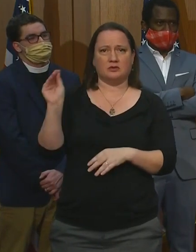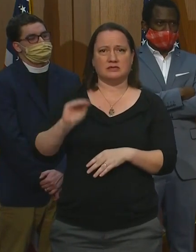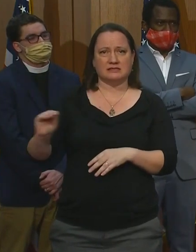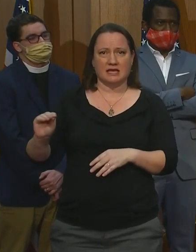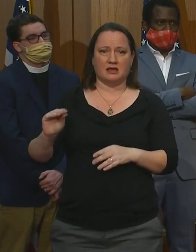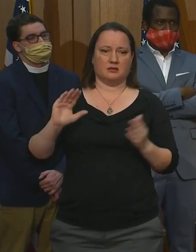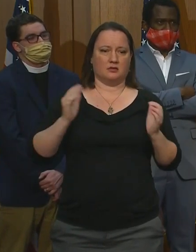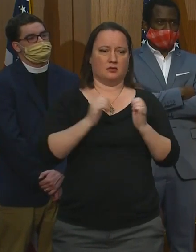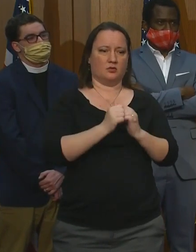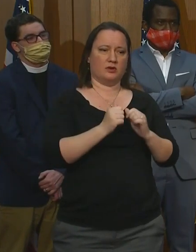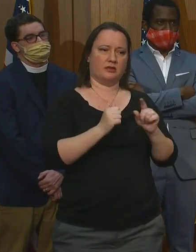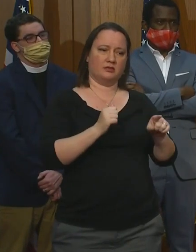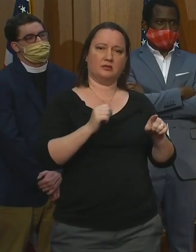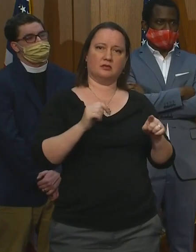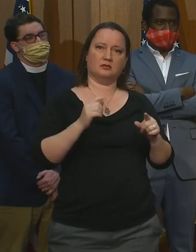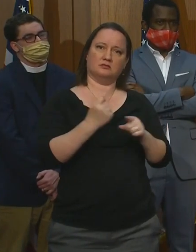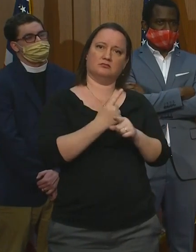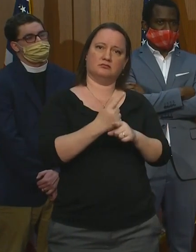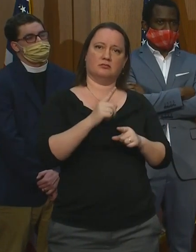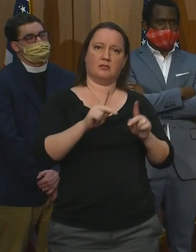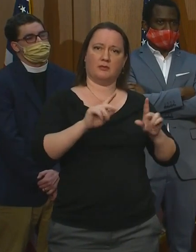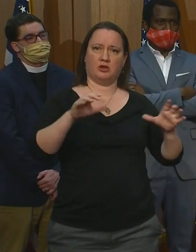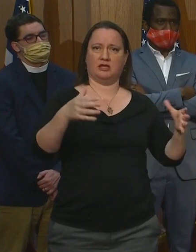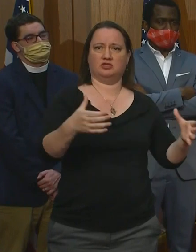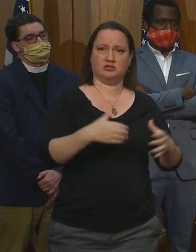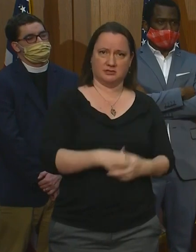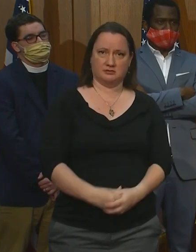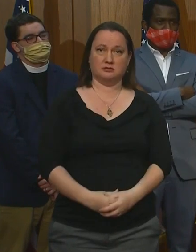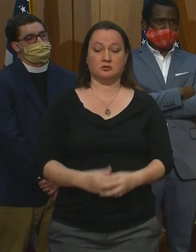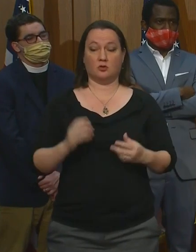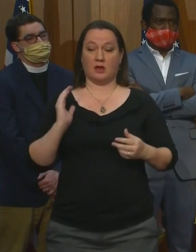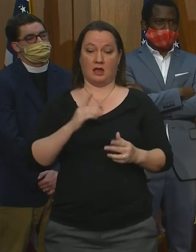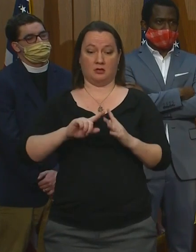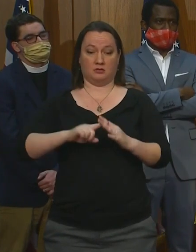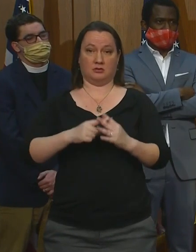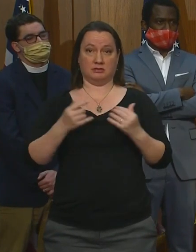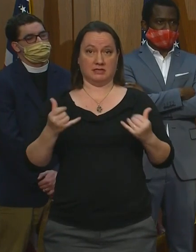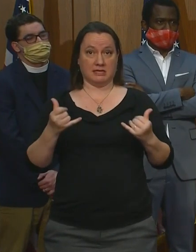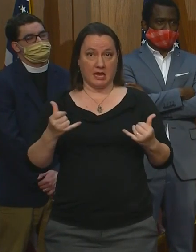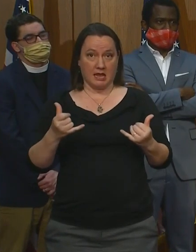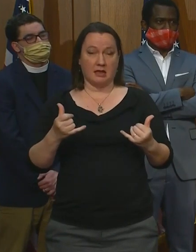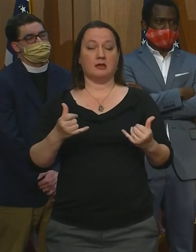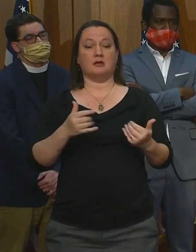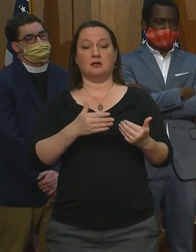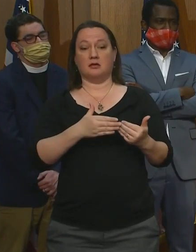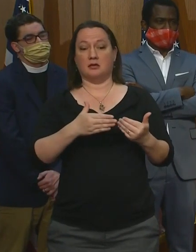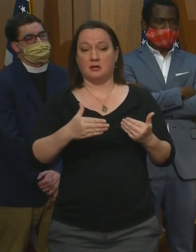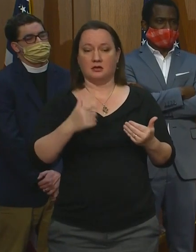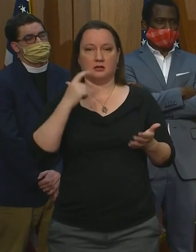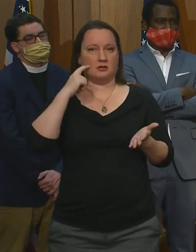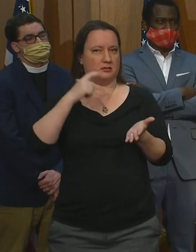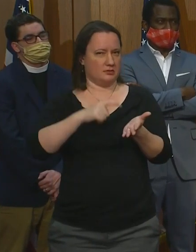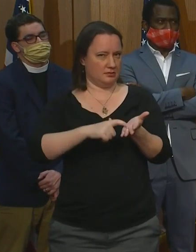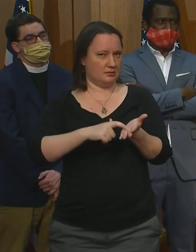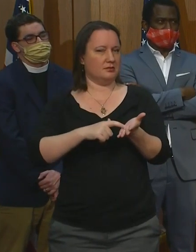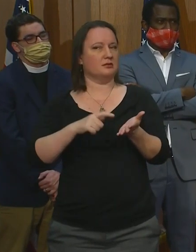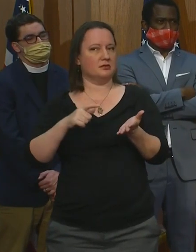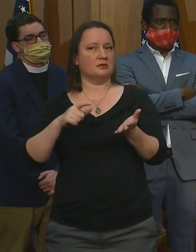TIMES IN OUR PRISON POPULATION. SO TODAY AS WE HEAD DOWN PAYMENT IT'S WITH THE